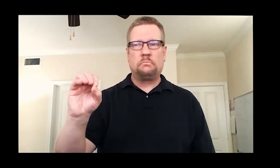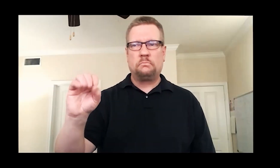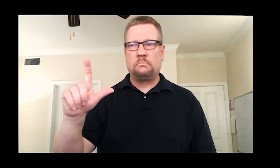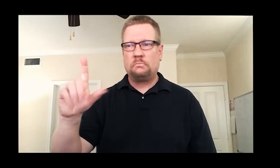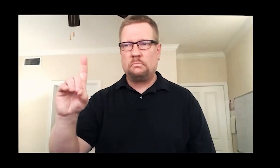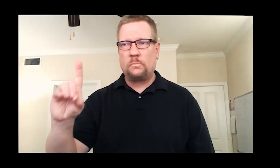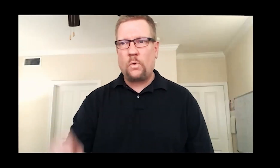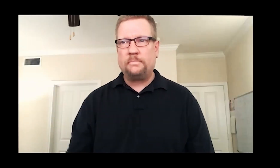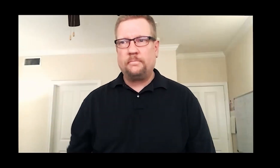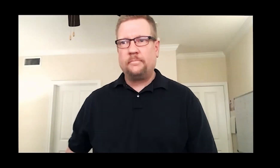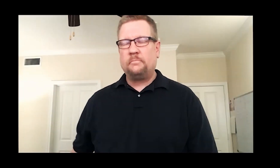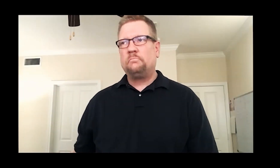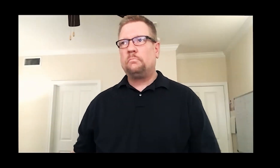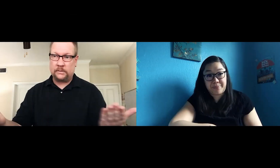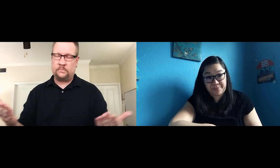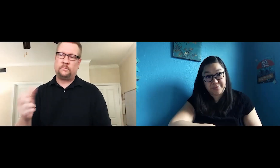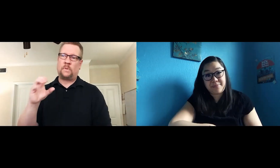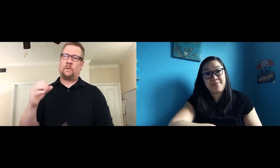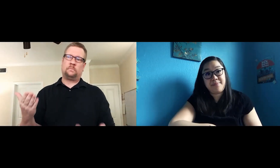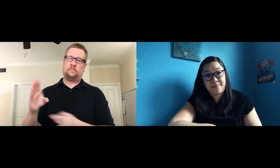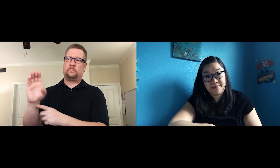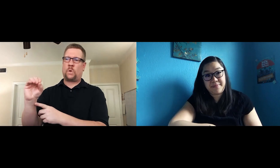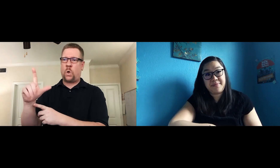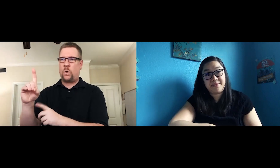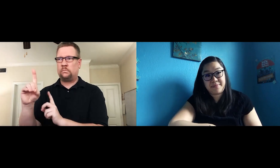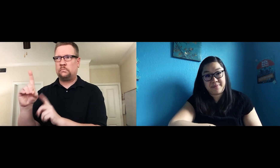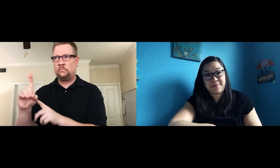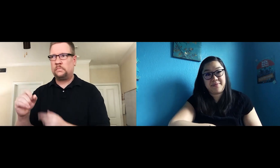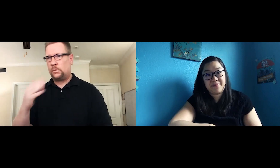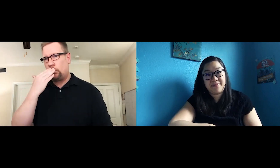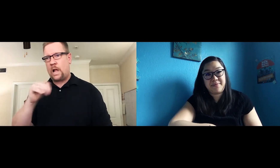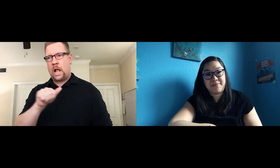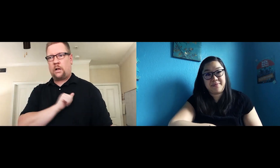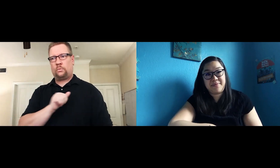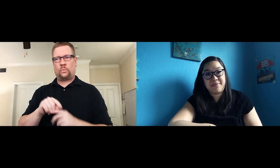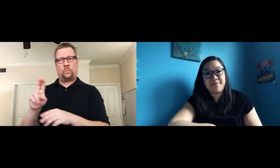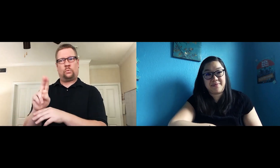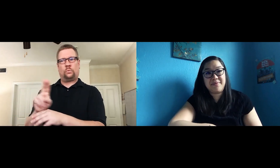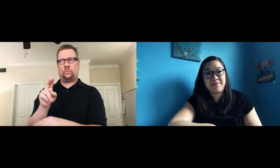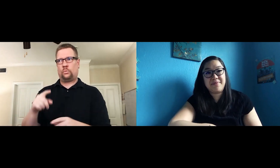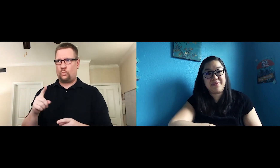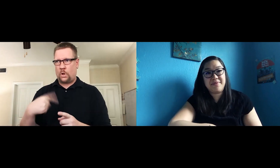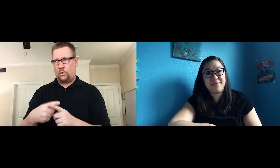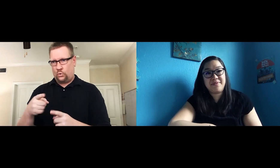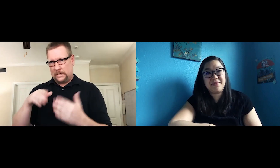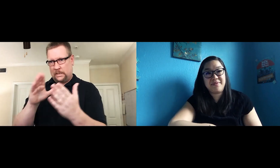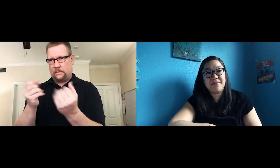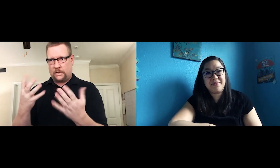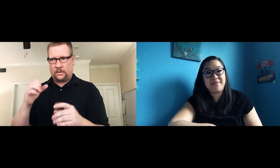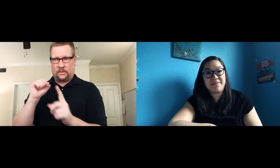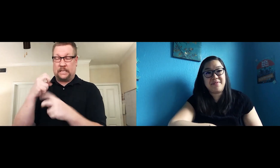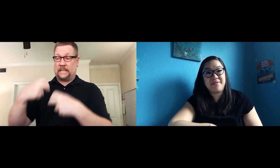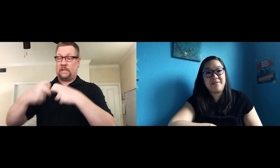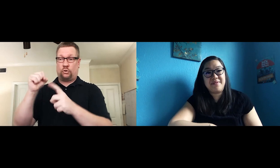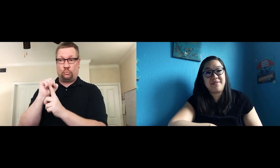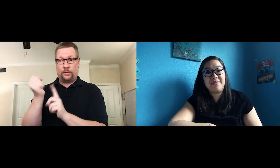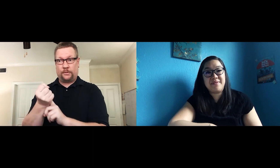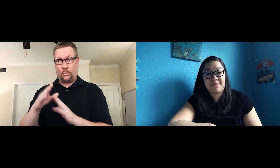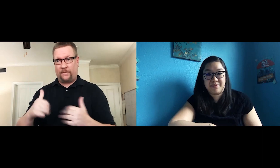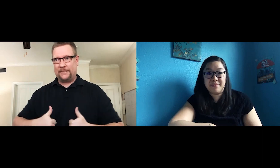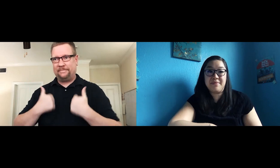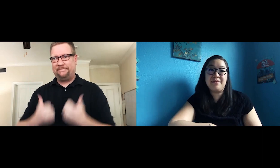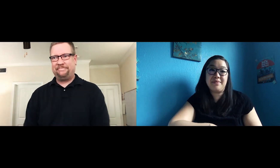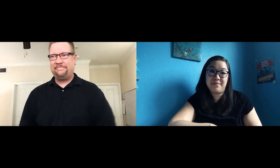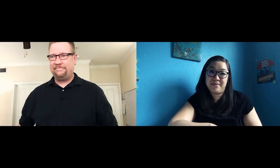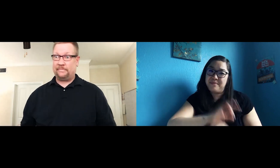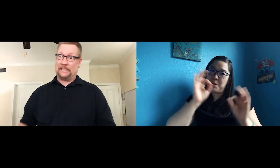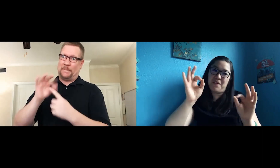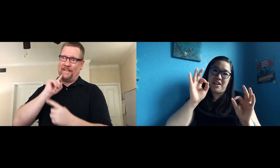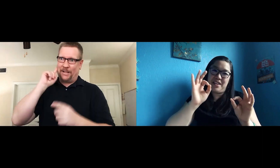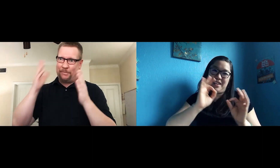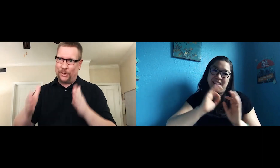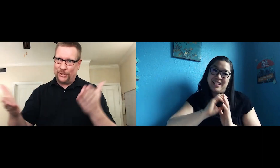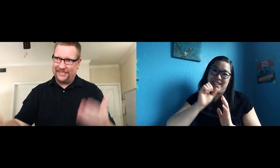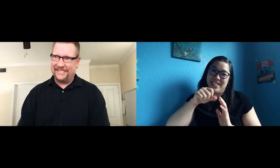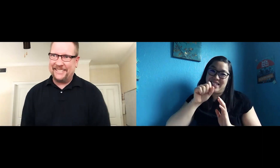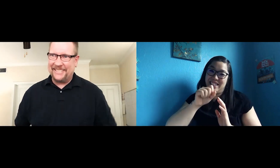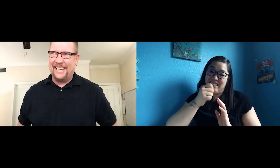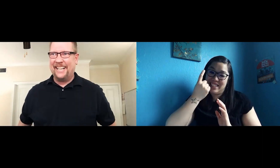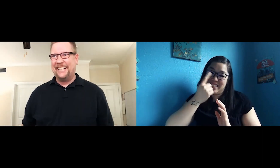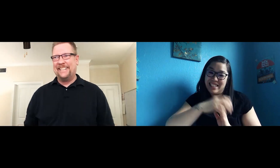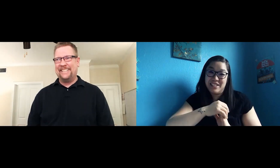BOLD, a bold attitude is essential when faced with adversity, especially as a Deaf person.